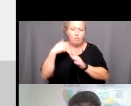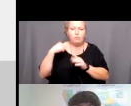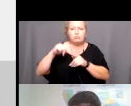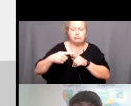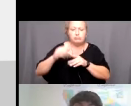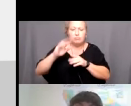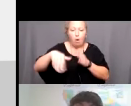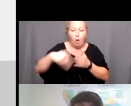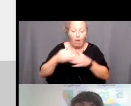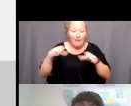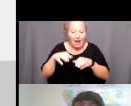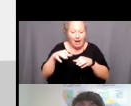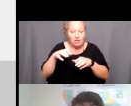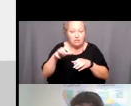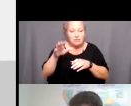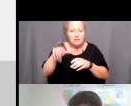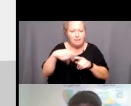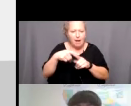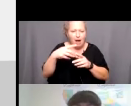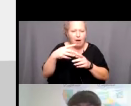actions around outcome-based priorities.